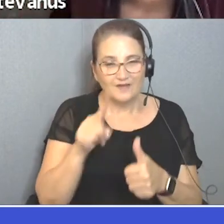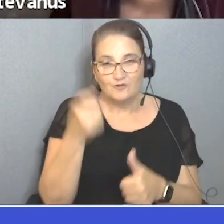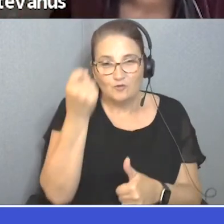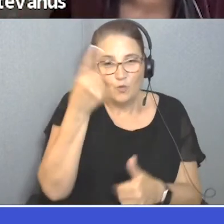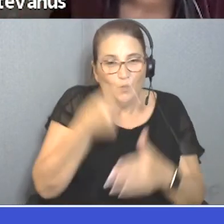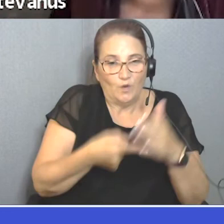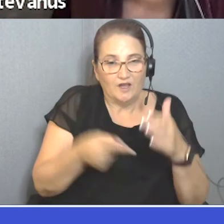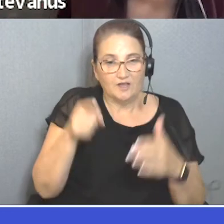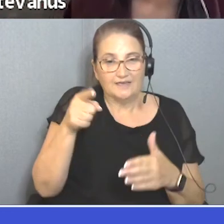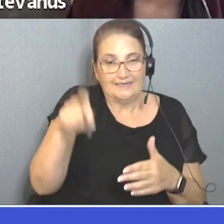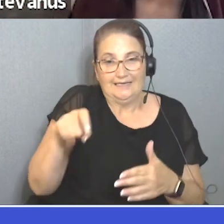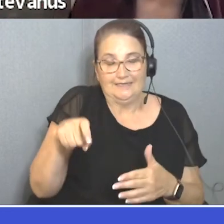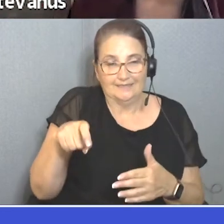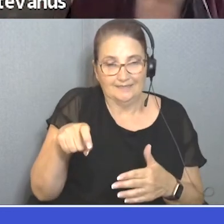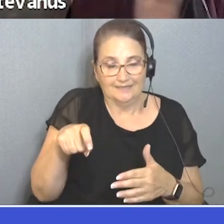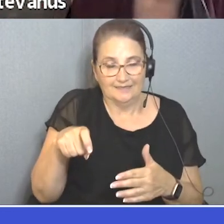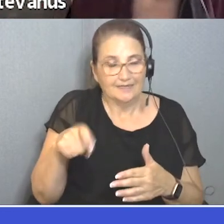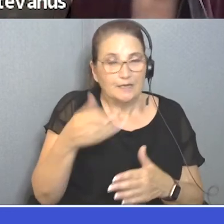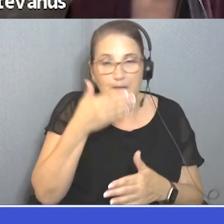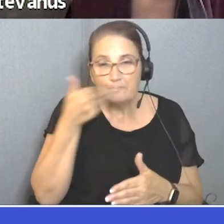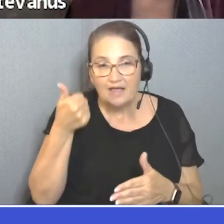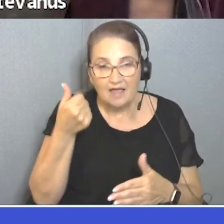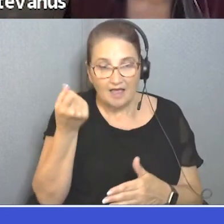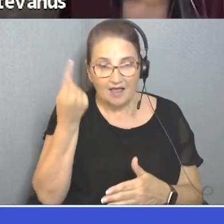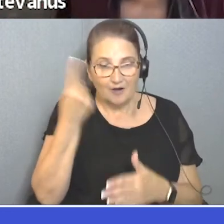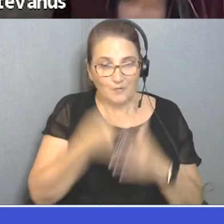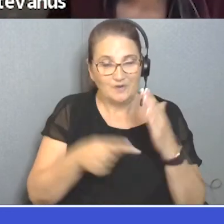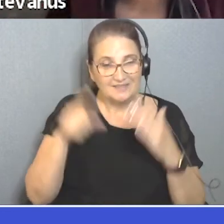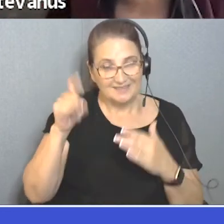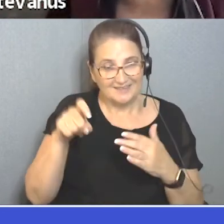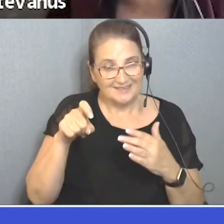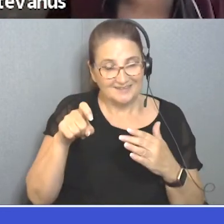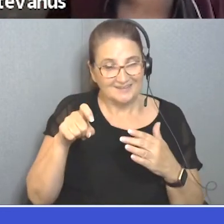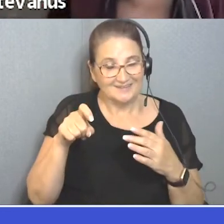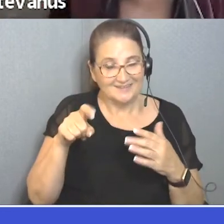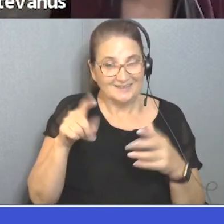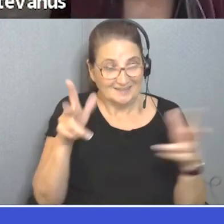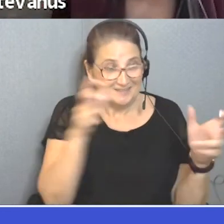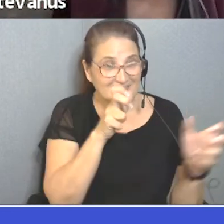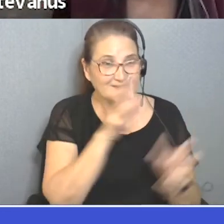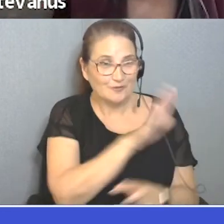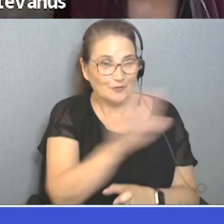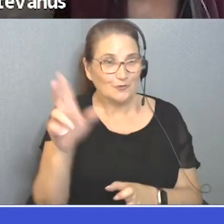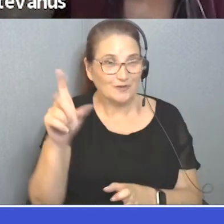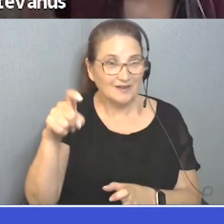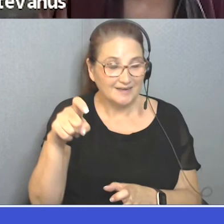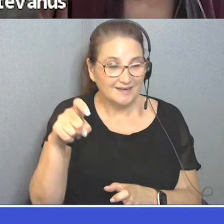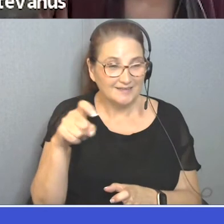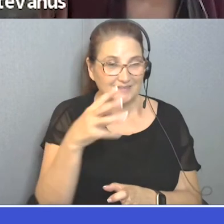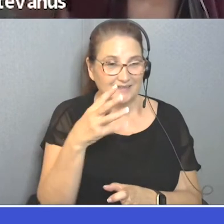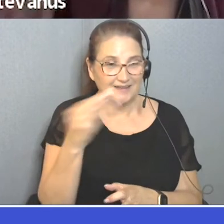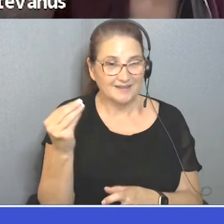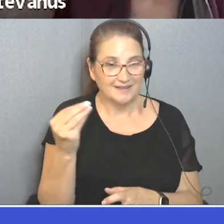understanding what's needed. And the best way to understand what's needed is to listen to needs. And one of the methods of